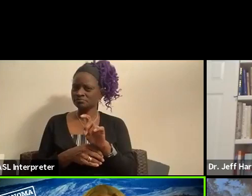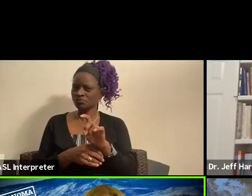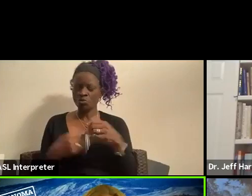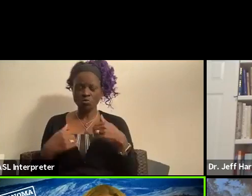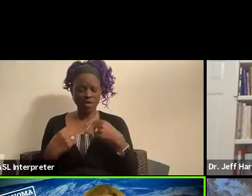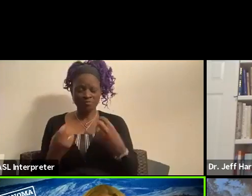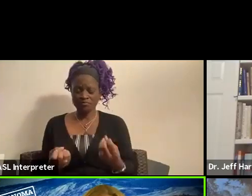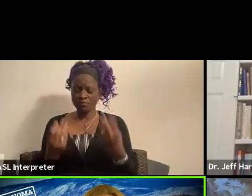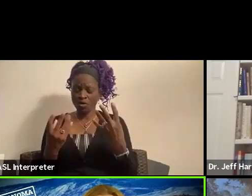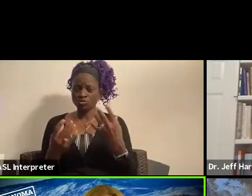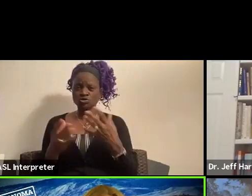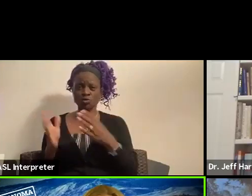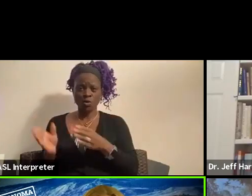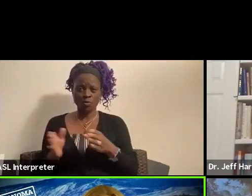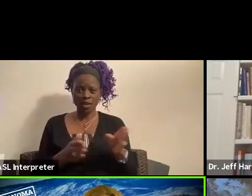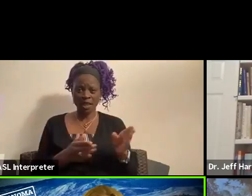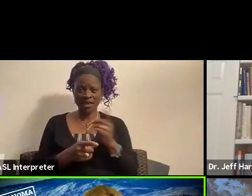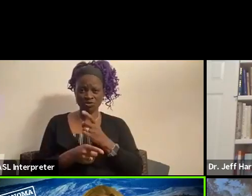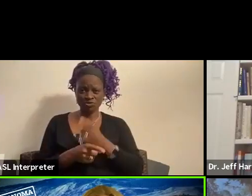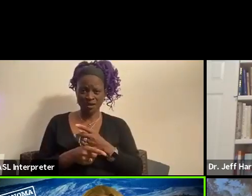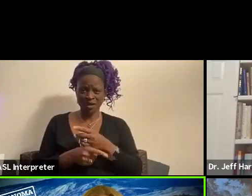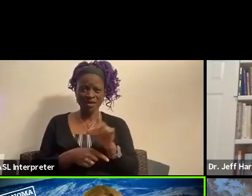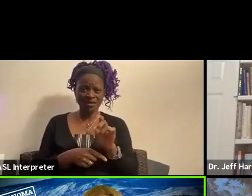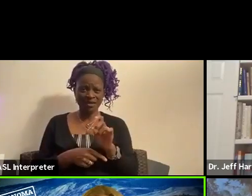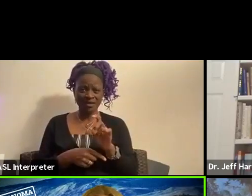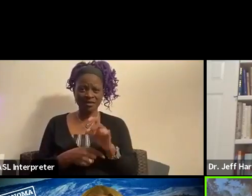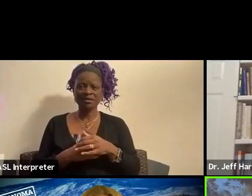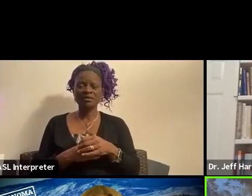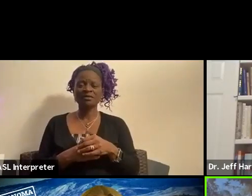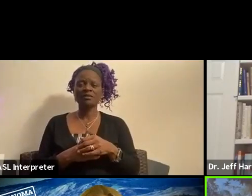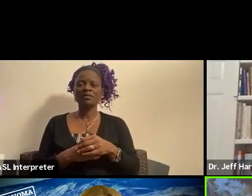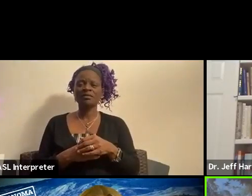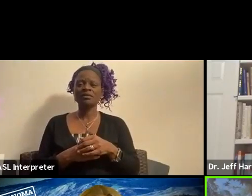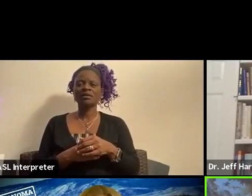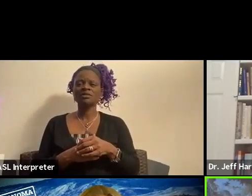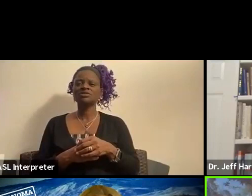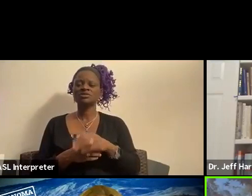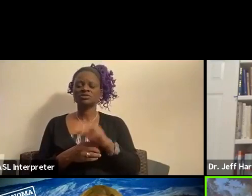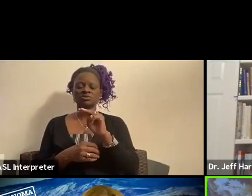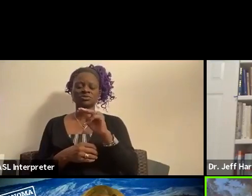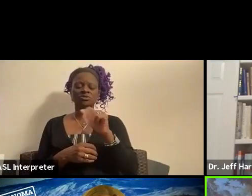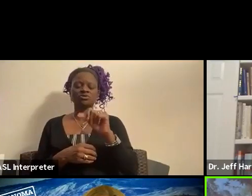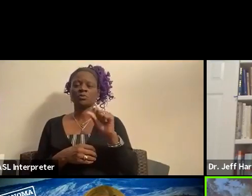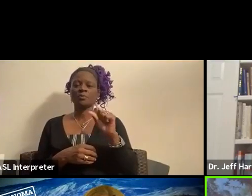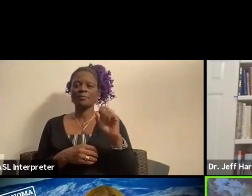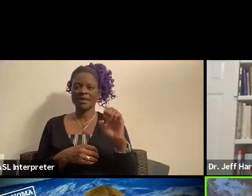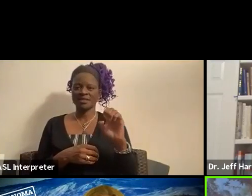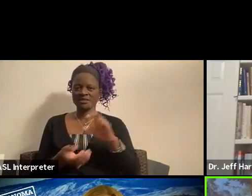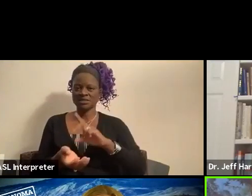need to be in place in order for schools to reopen safely? Yeah, it's an excellent question and it is quite confusing.